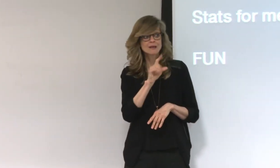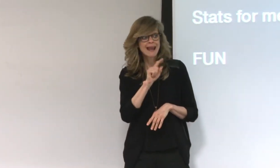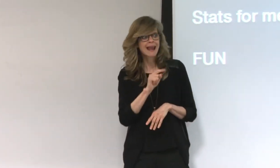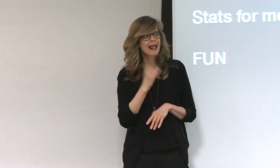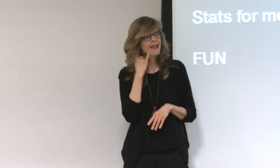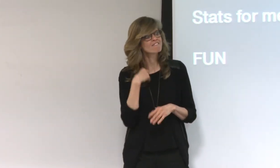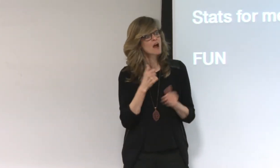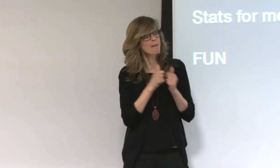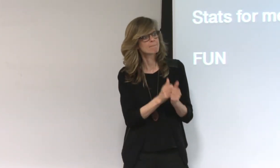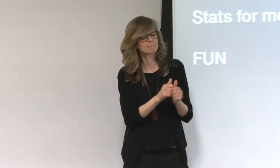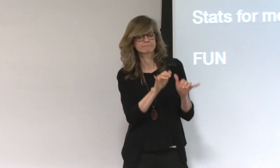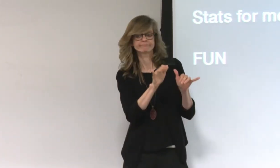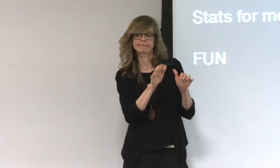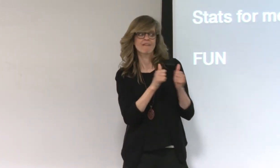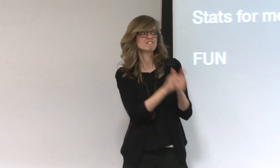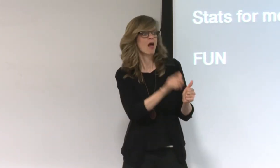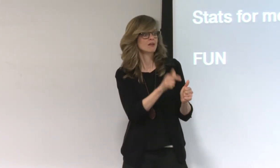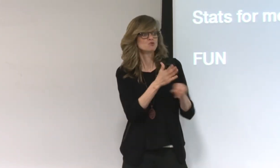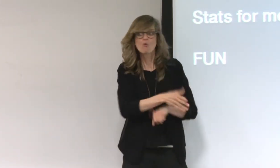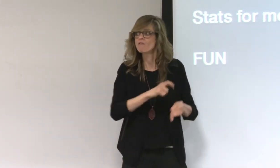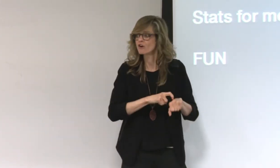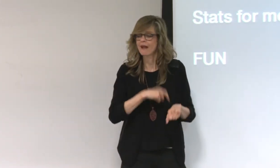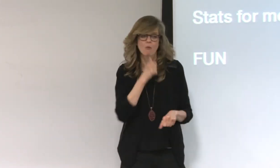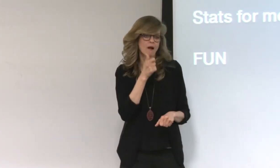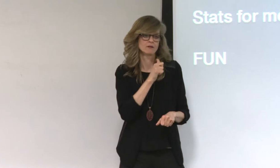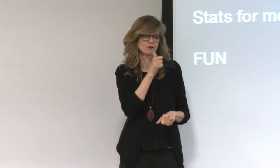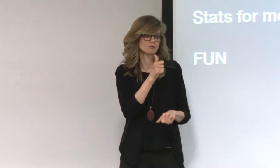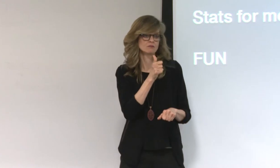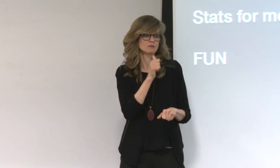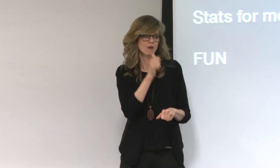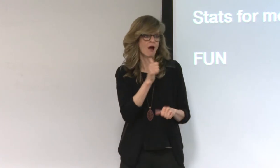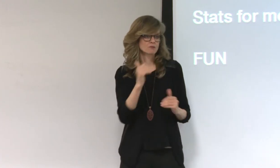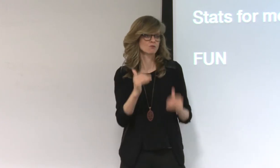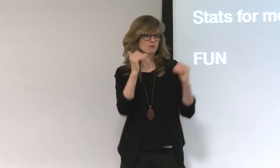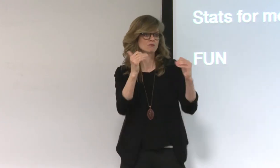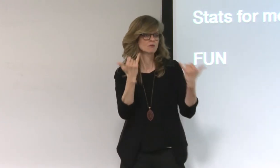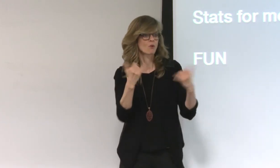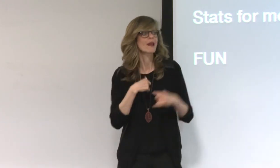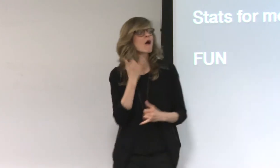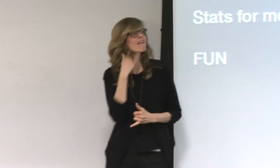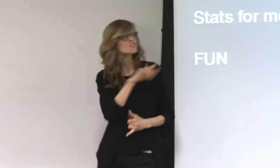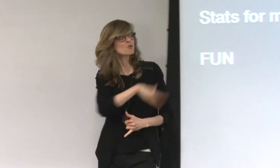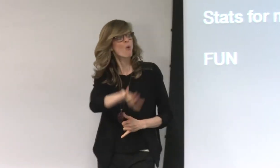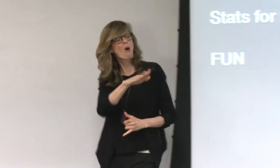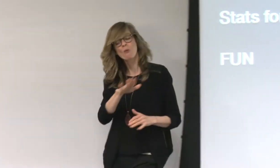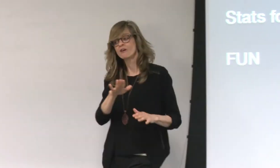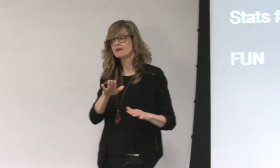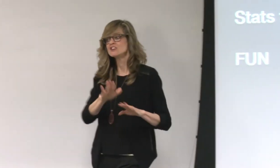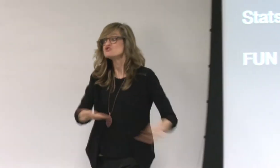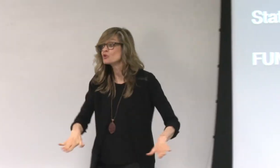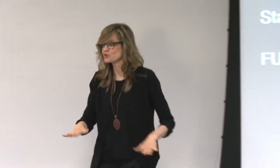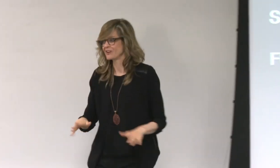NOW, IF YOUR DATA FOLLOWS A NORMAL CURVE,